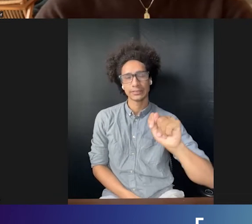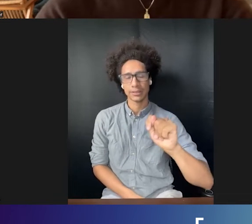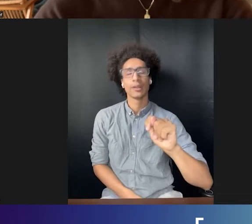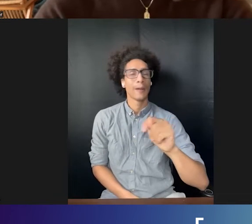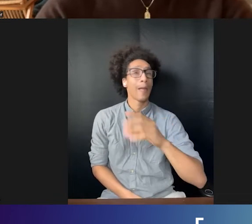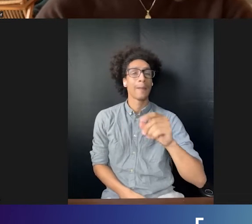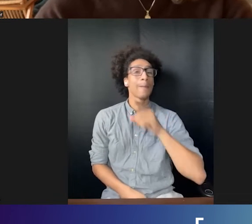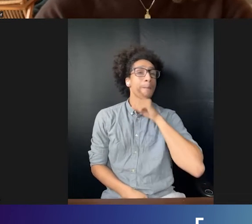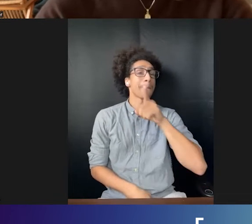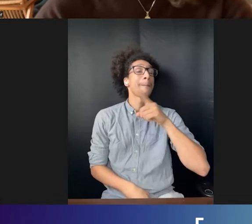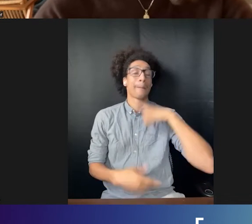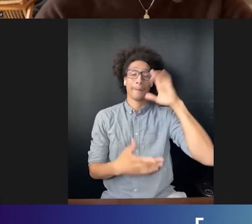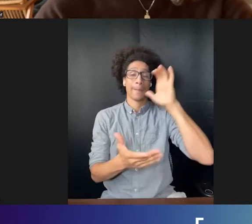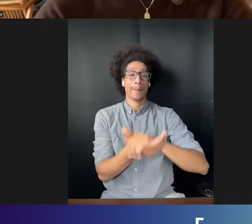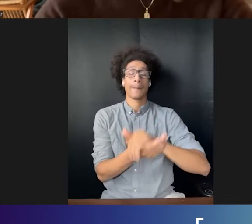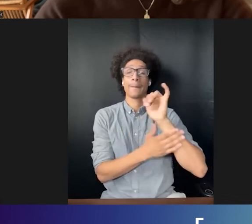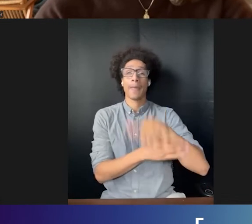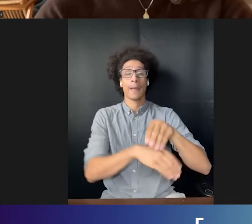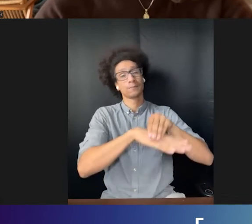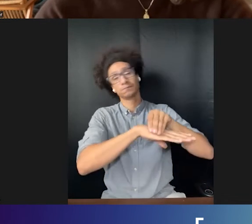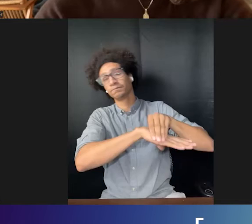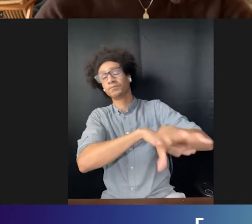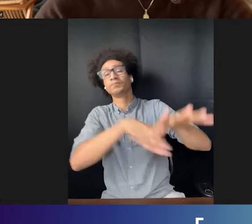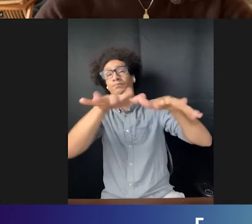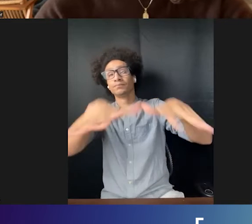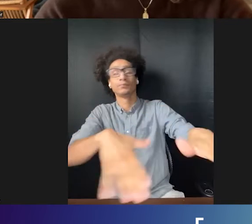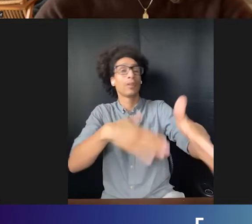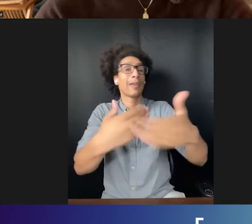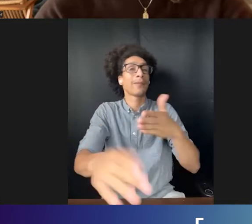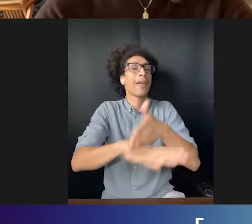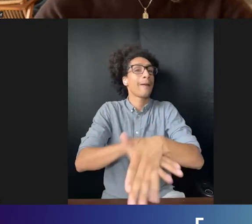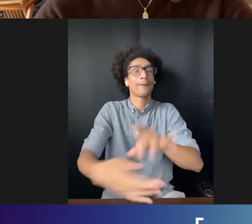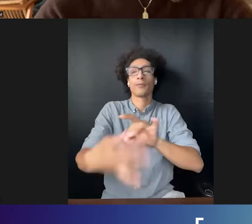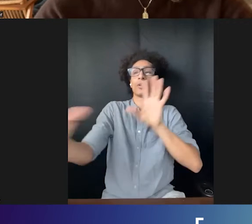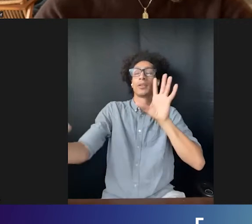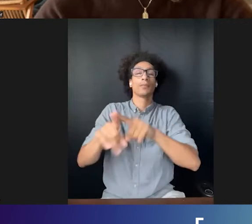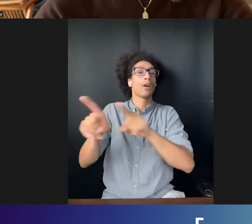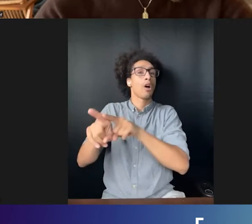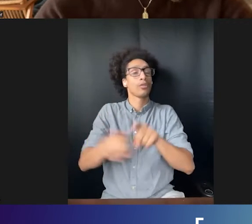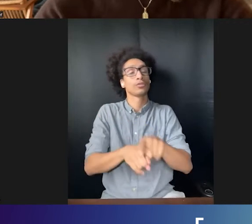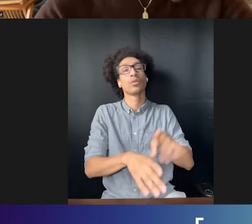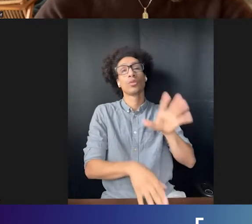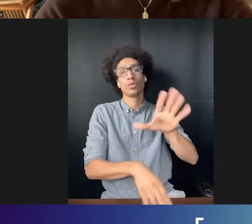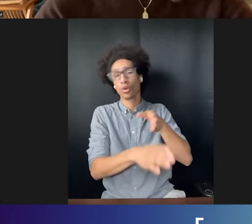It's also for the filmmaking team and the filmmaker's career, but it really does help with audiences too.